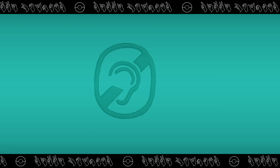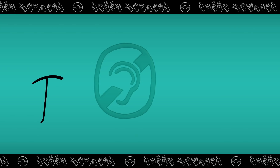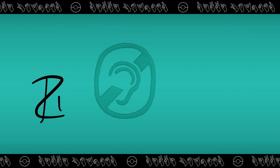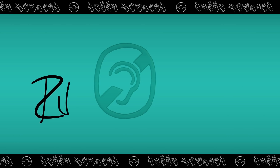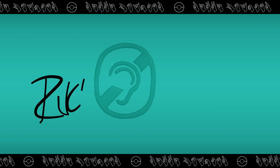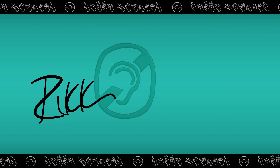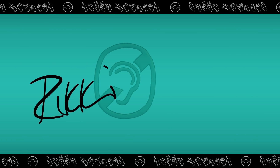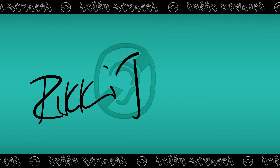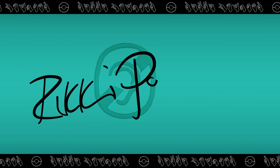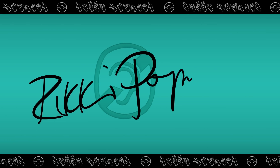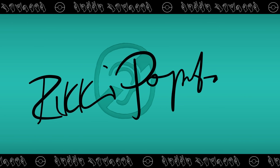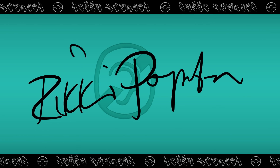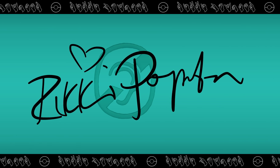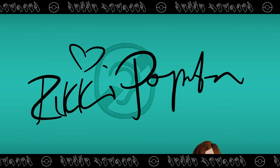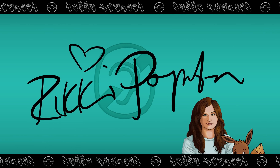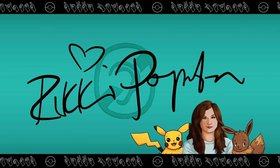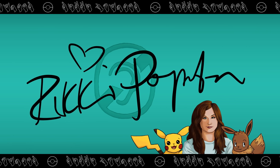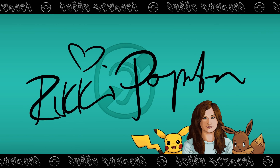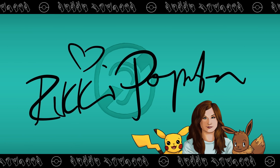[sound of pencil writing] [Pokemon game sound]